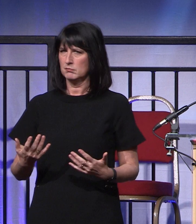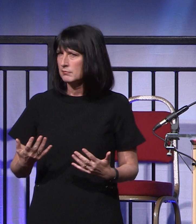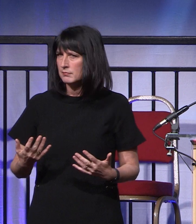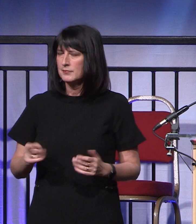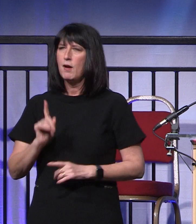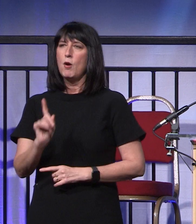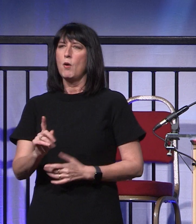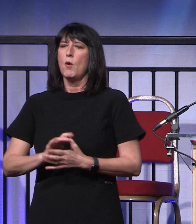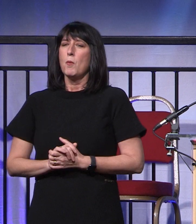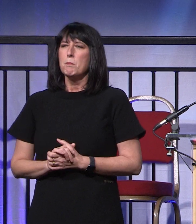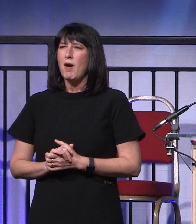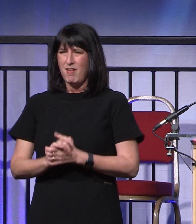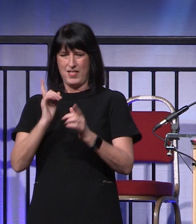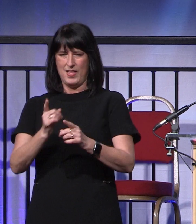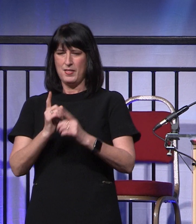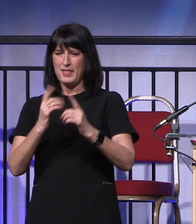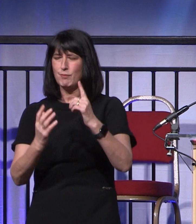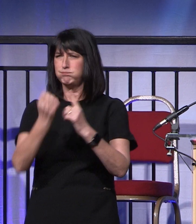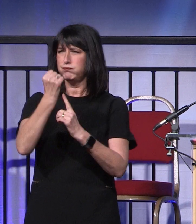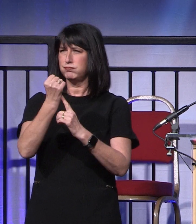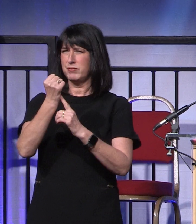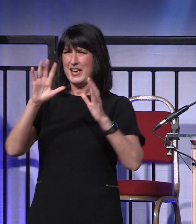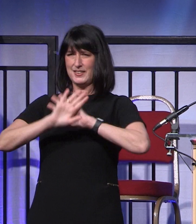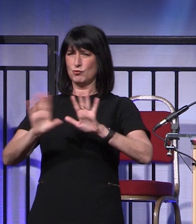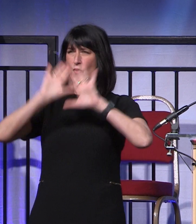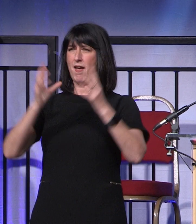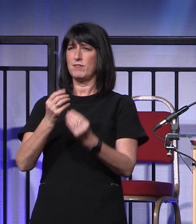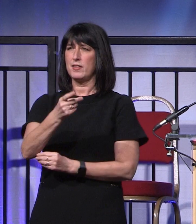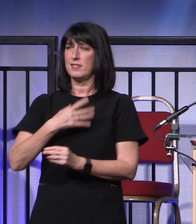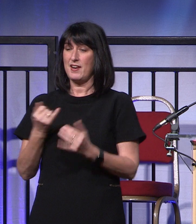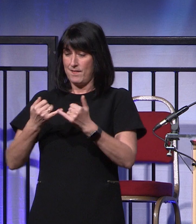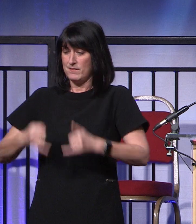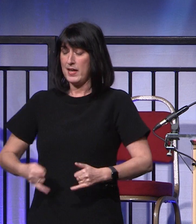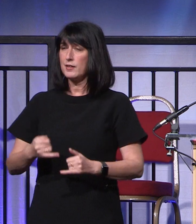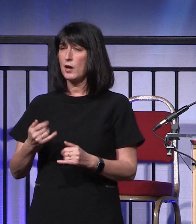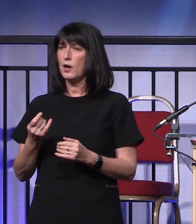our journey failure doesn't mean that you can't reach your goal it means that